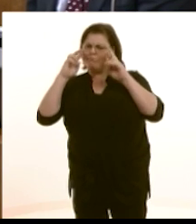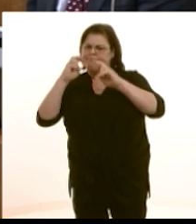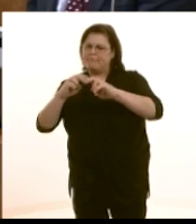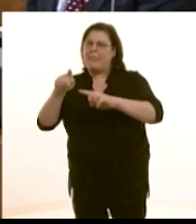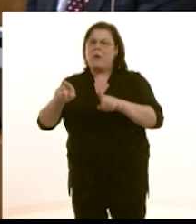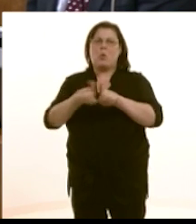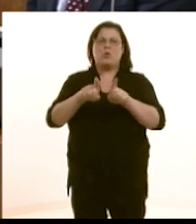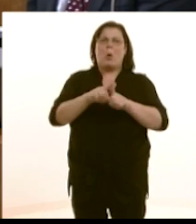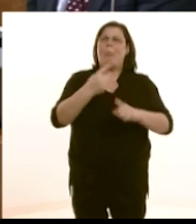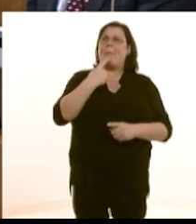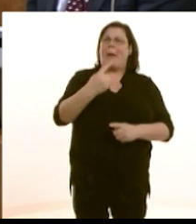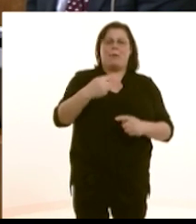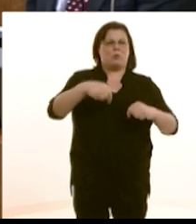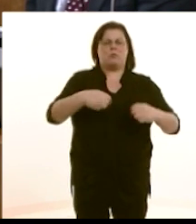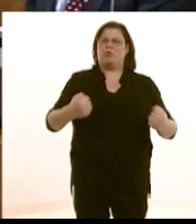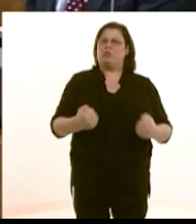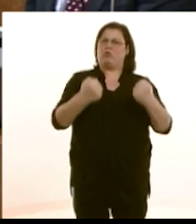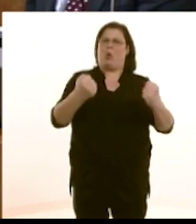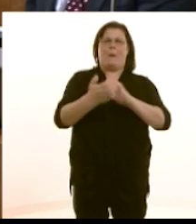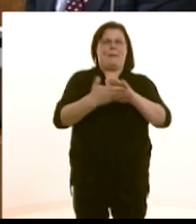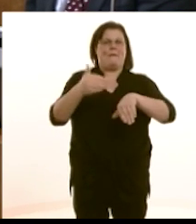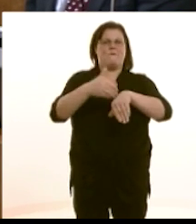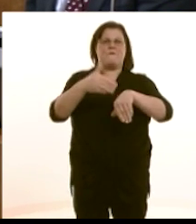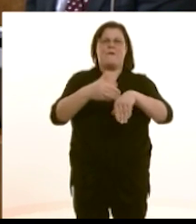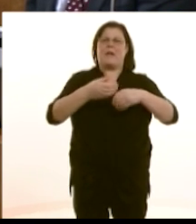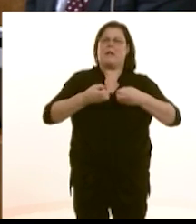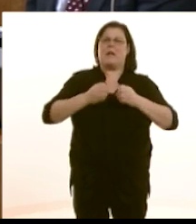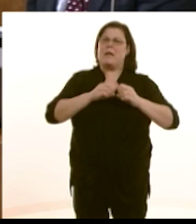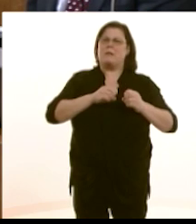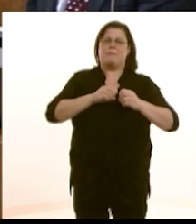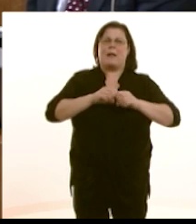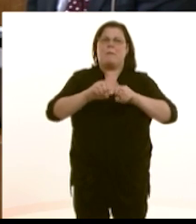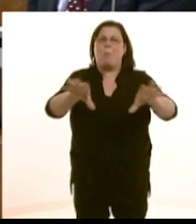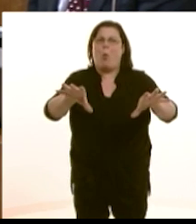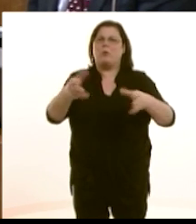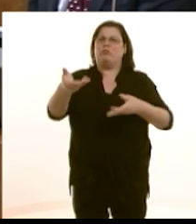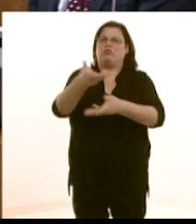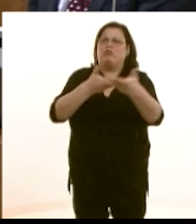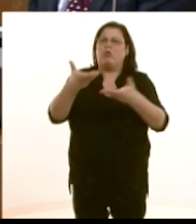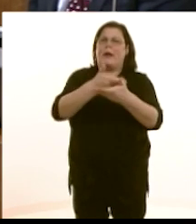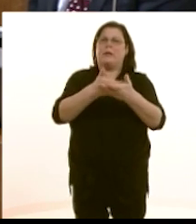Tata tell us, is not helpful in terms of exporting steel from the UK. We know that there are